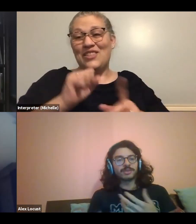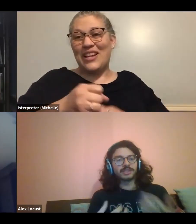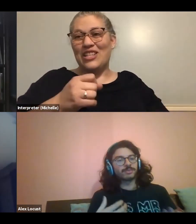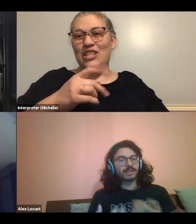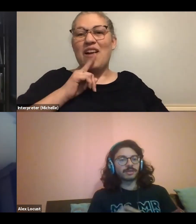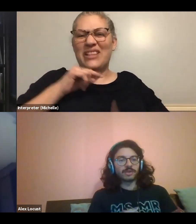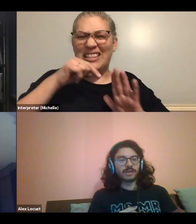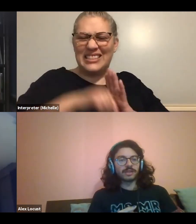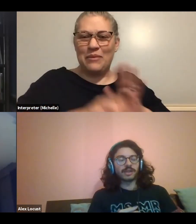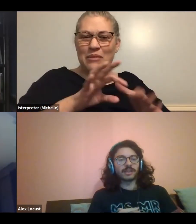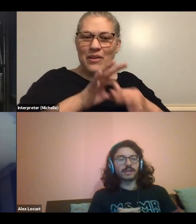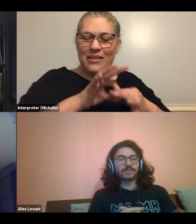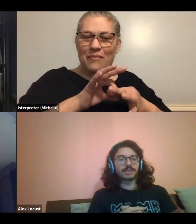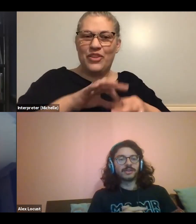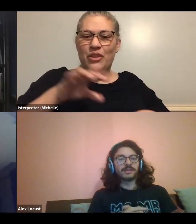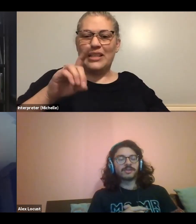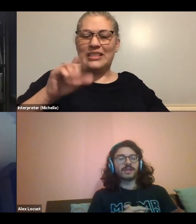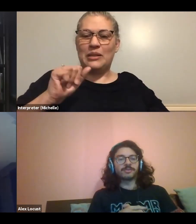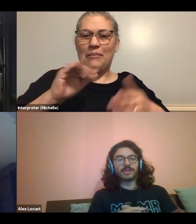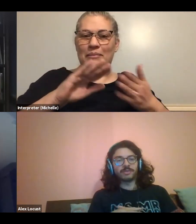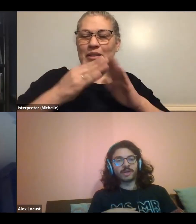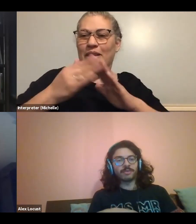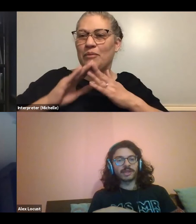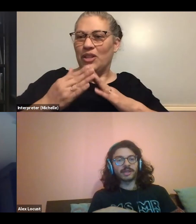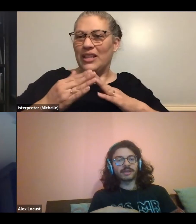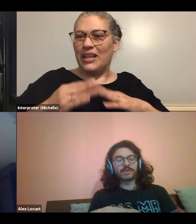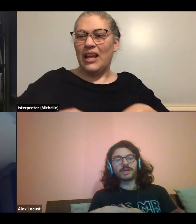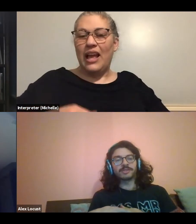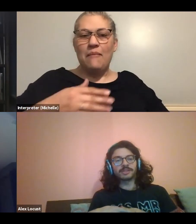Alex Locust: The other thing I so cherish about the space is like the access intimacy.